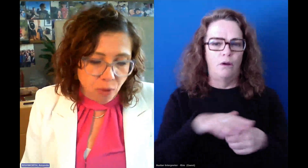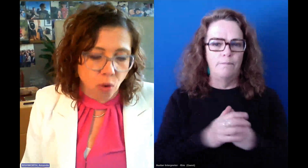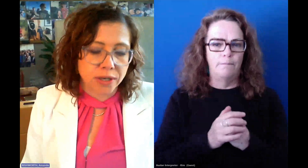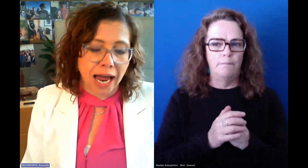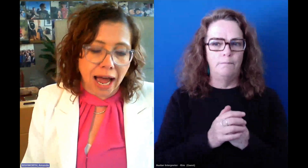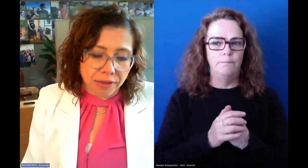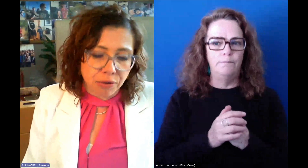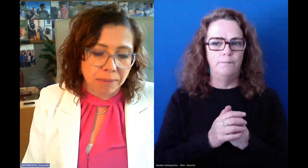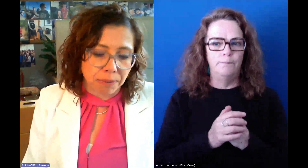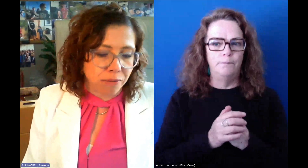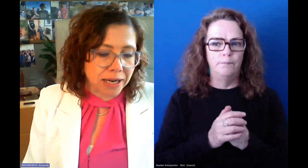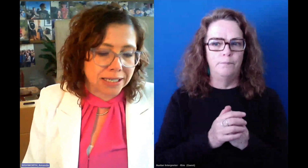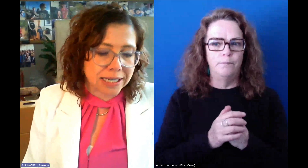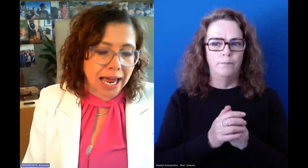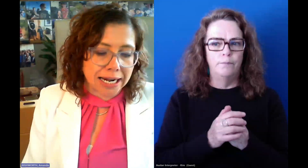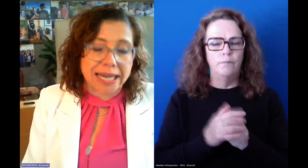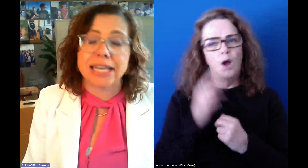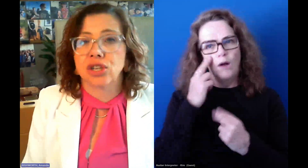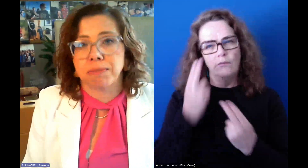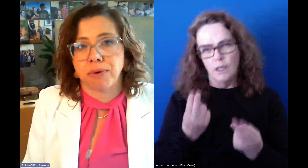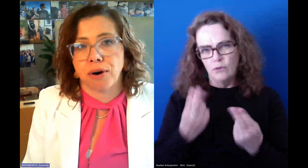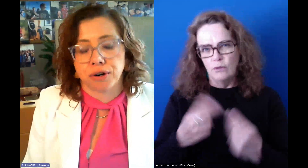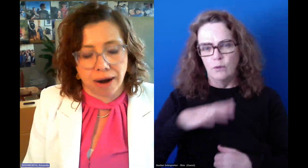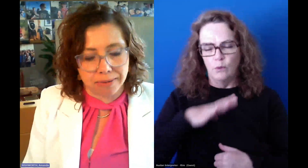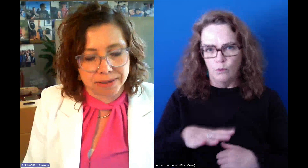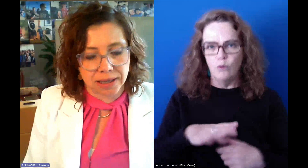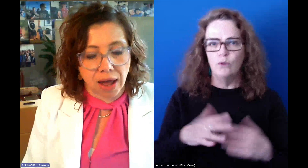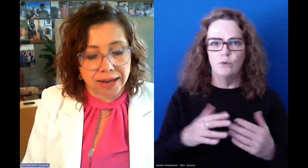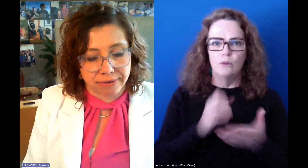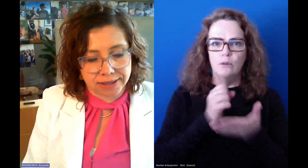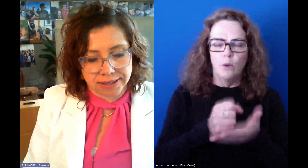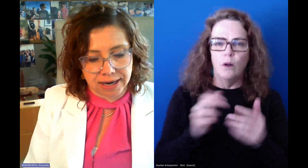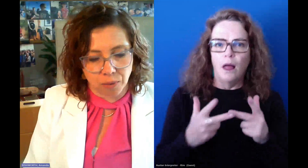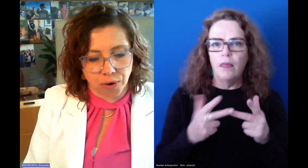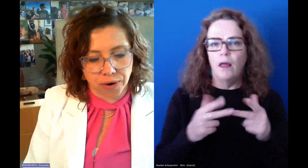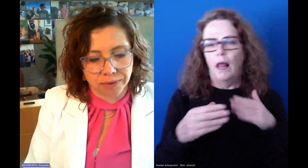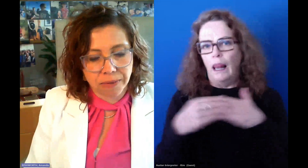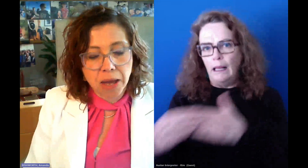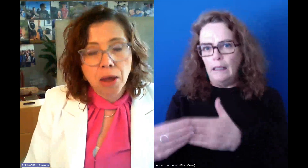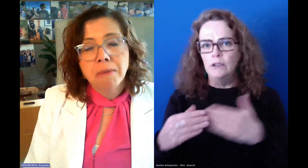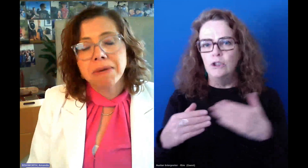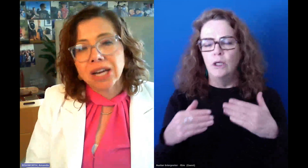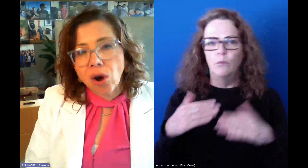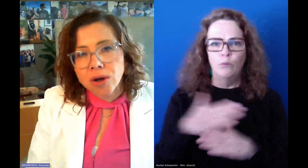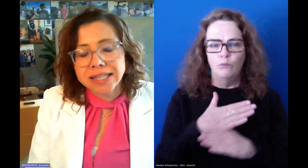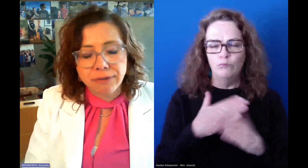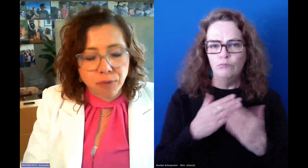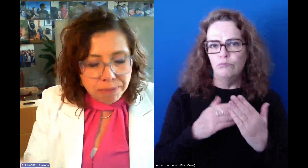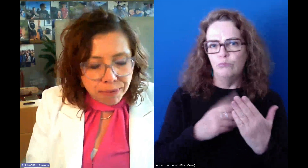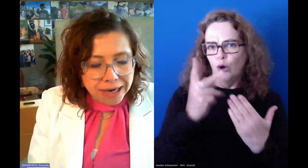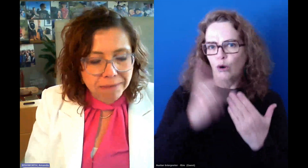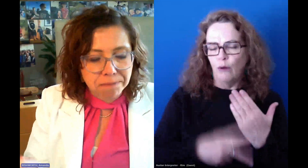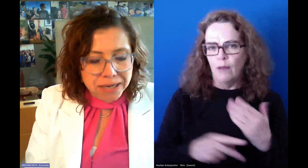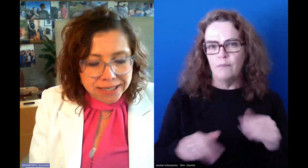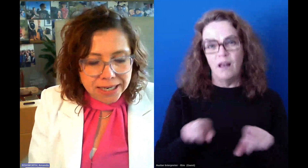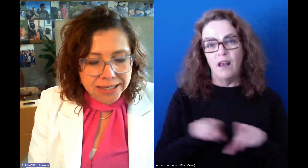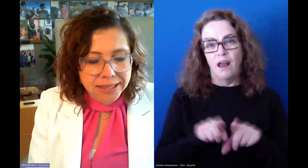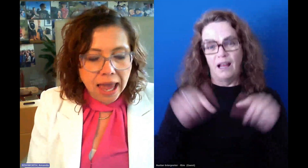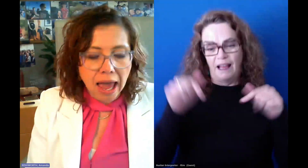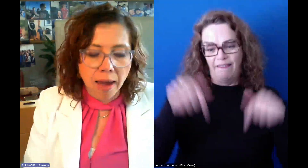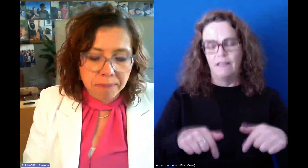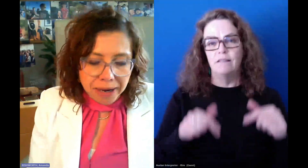support other employment and leadership programs like this network because if we bring business and